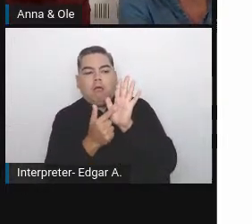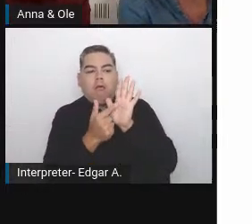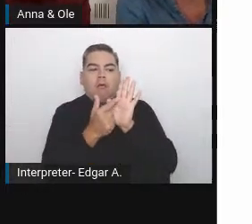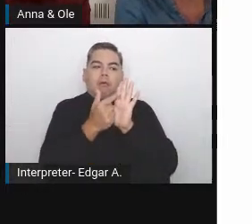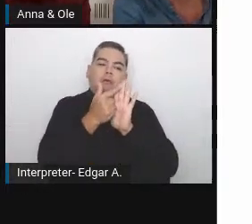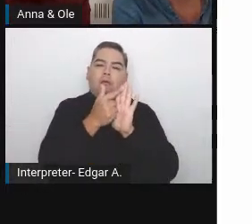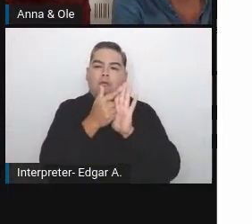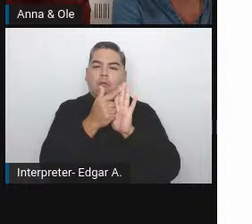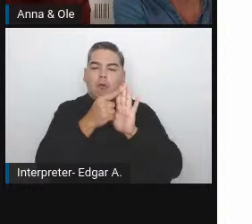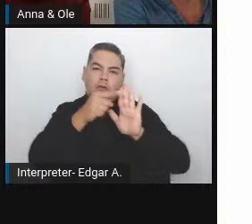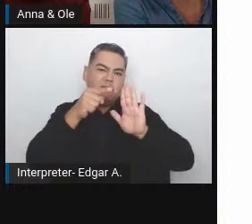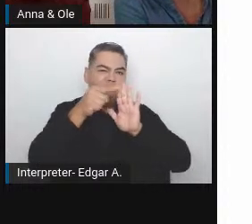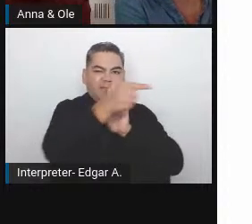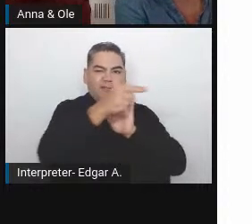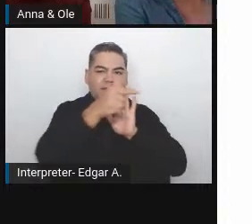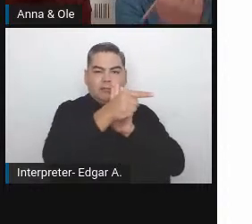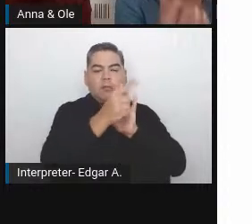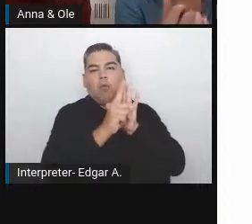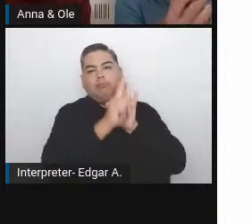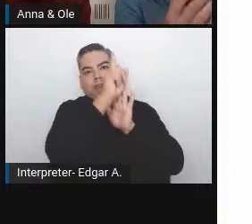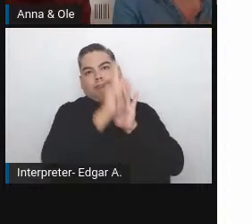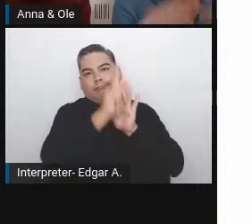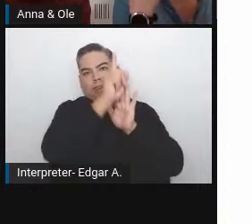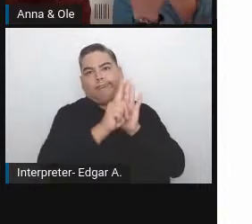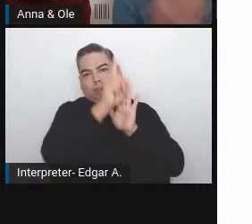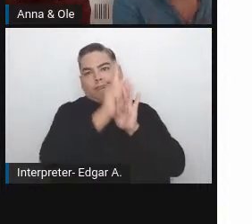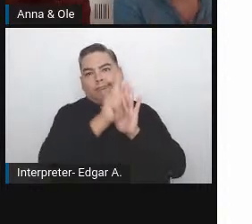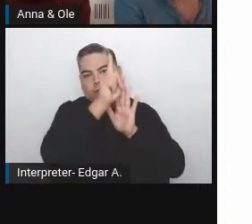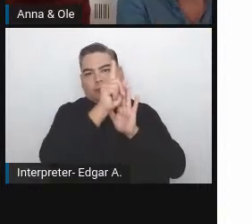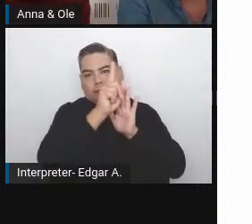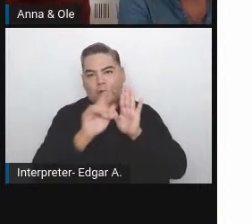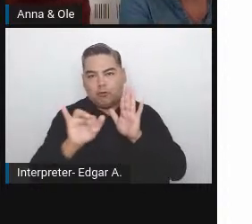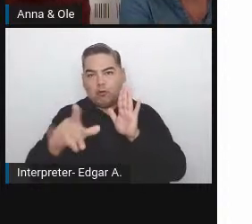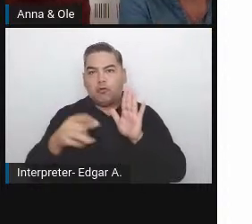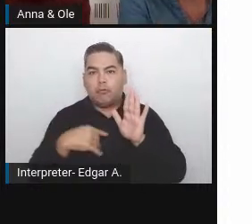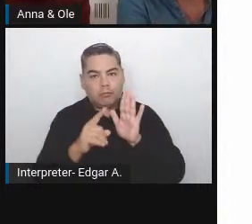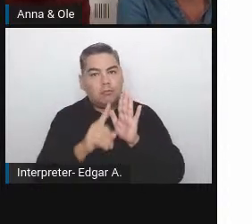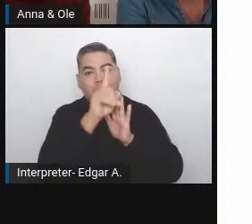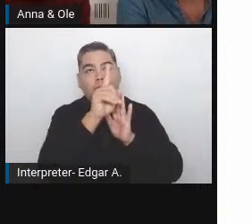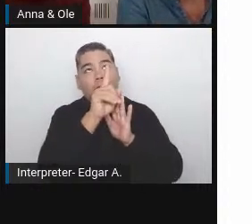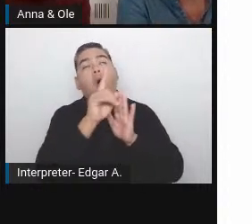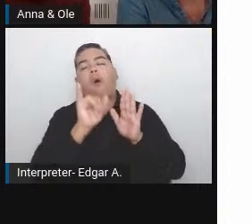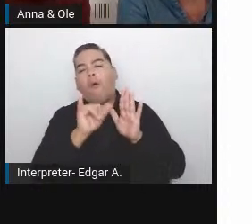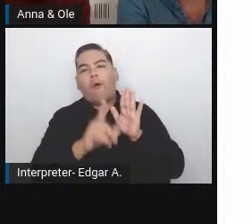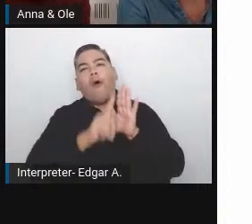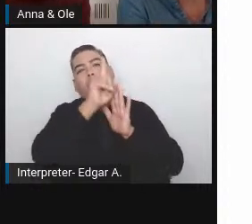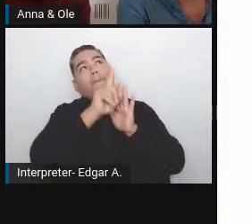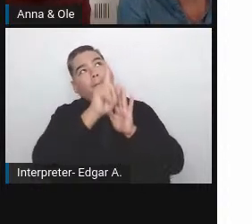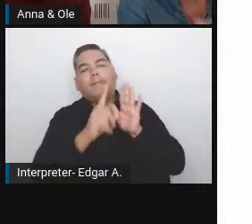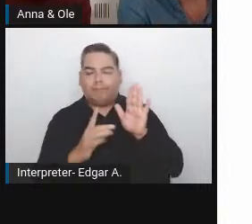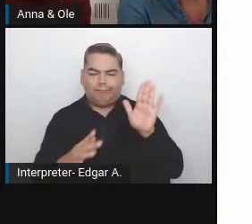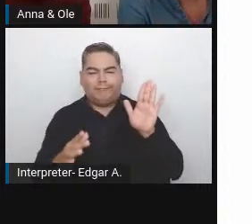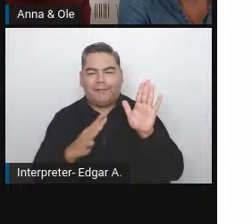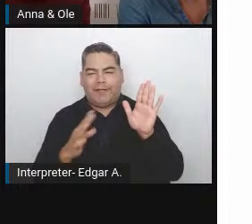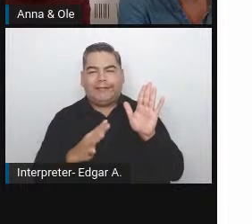And in the end up with the last picture on this slide. We added that to the top they visual arrow up and showing the link.